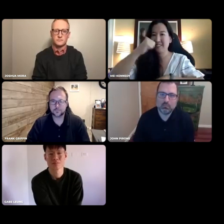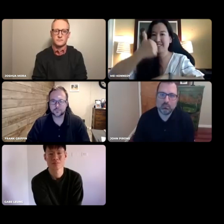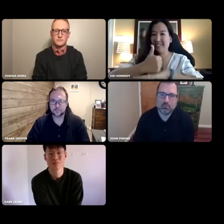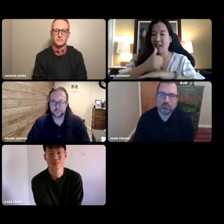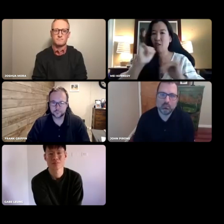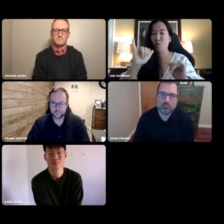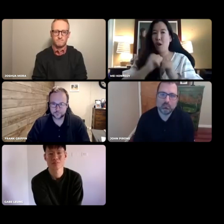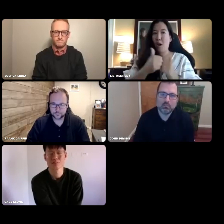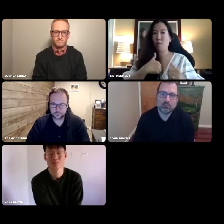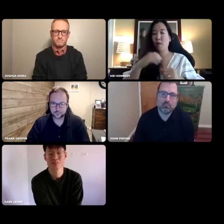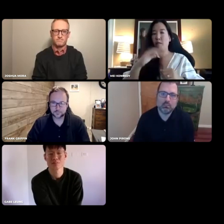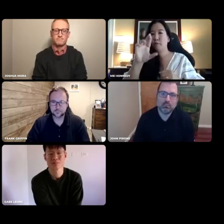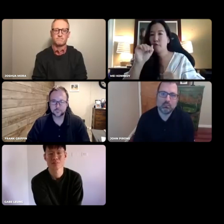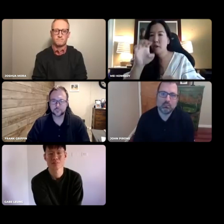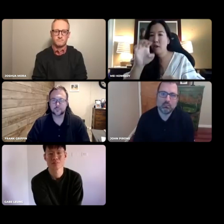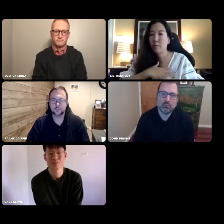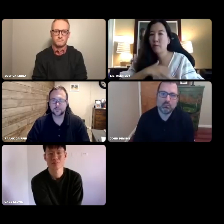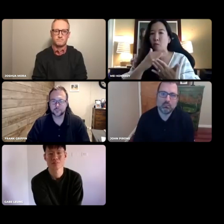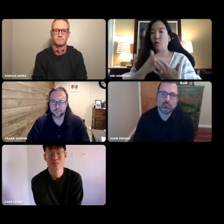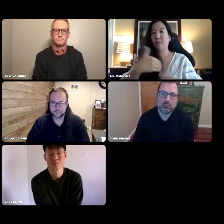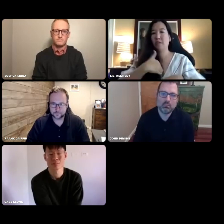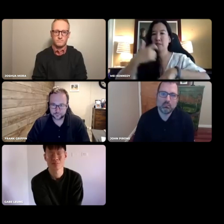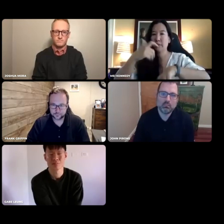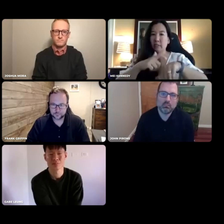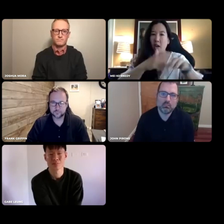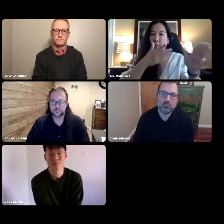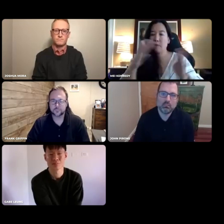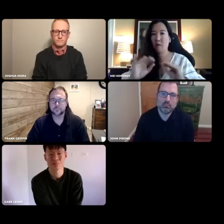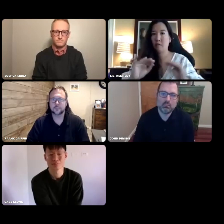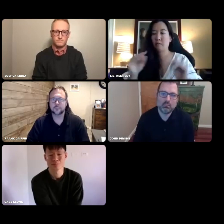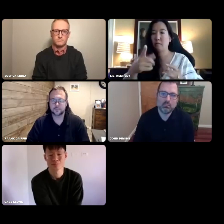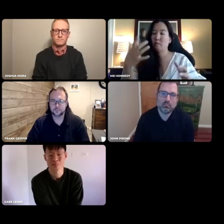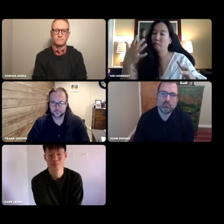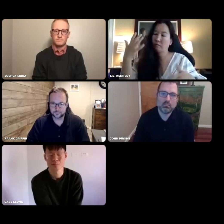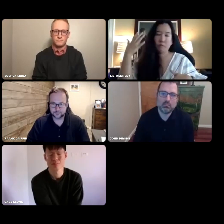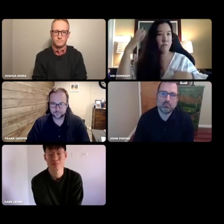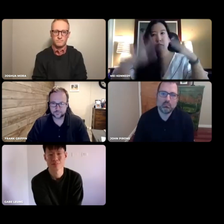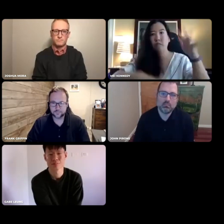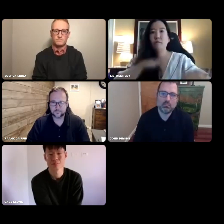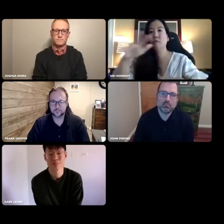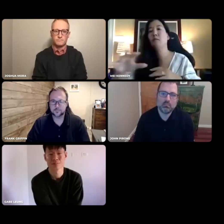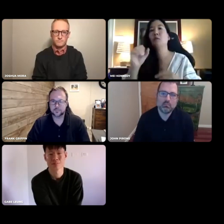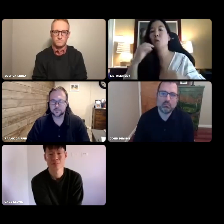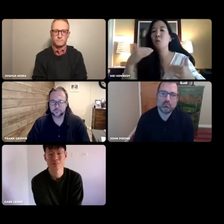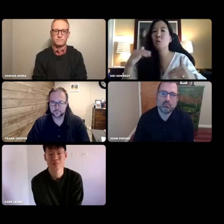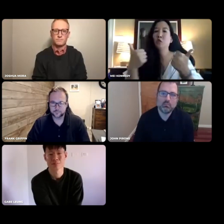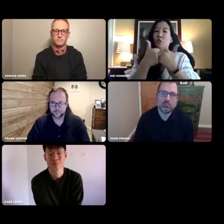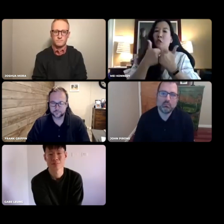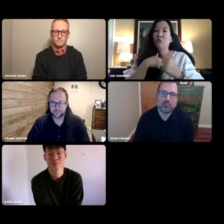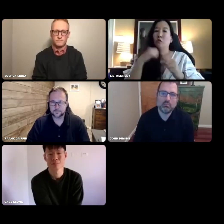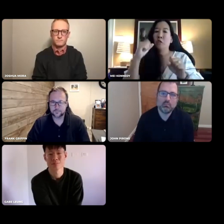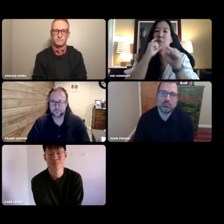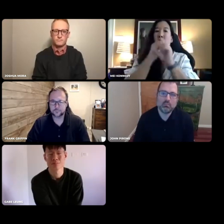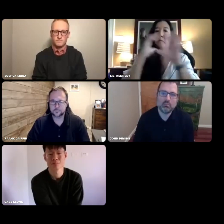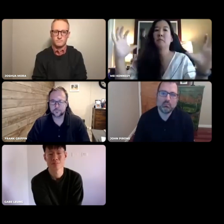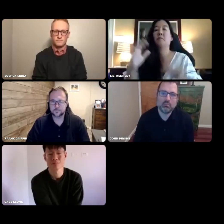And you're not mentally set for this. You may not know how to structure your courses or time.